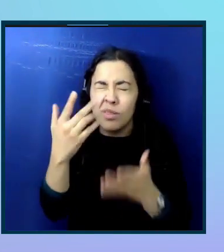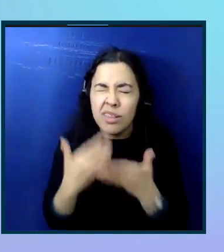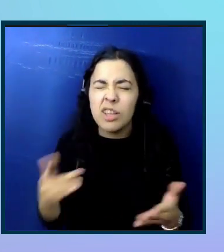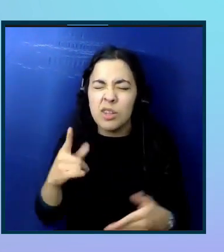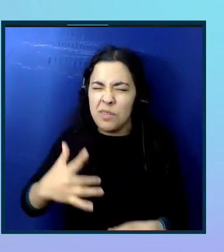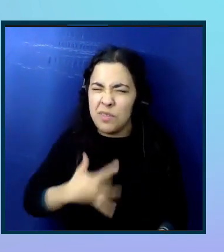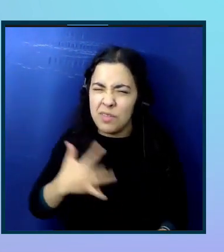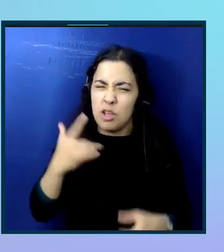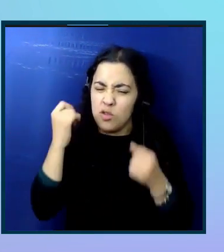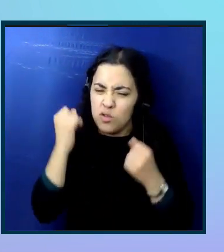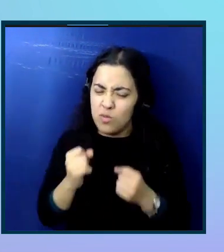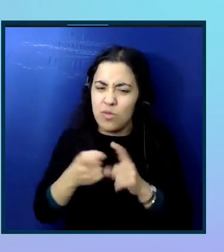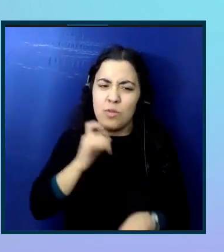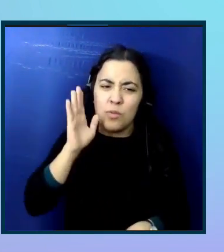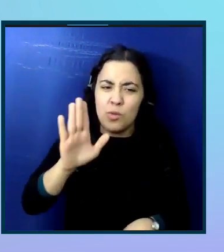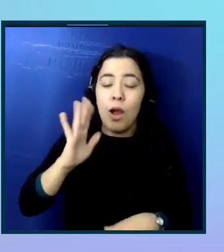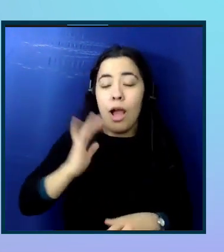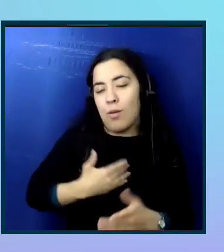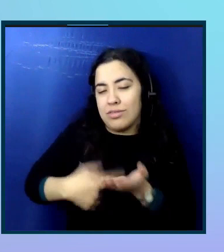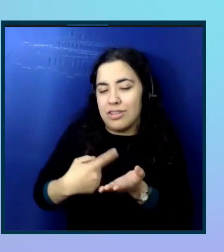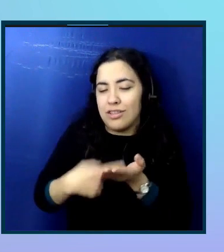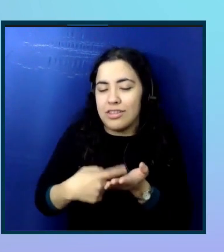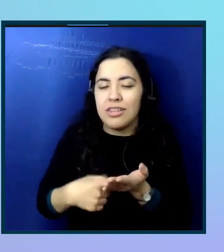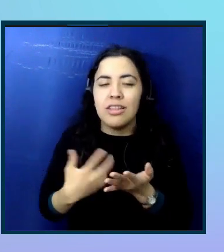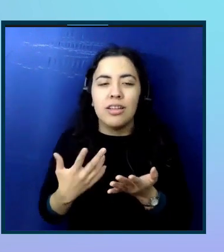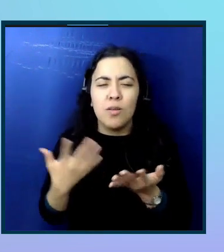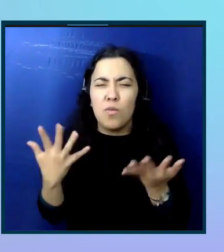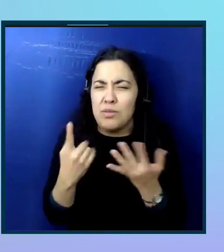from our discussion today, is so important for me to do as a next step out of your conversation?